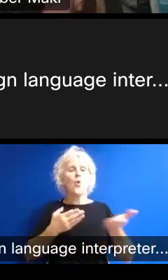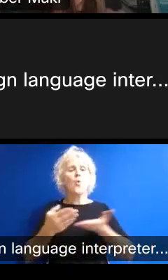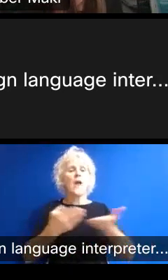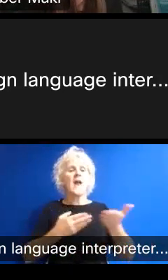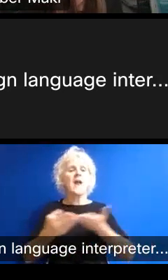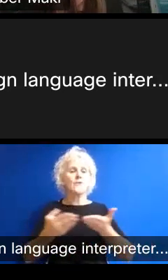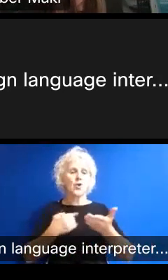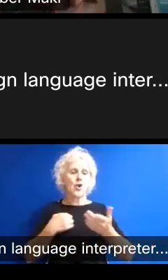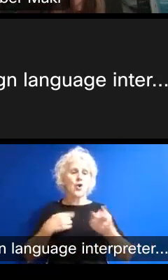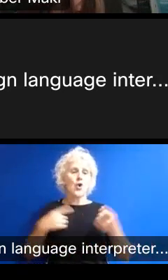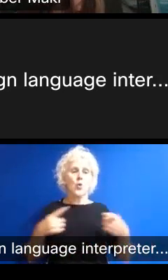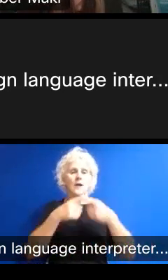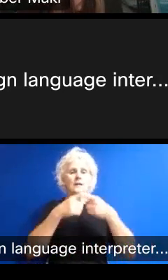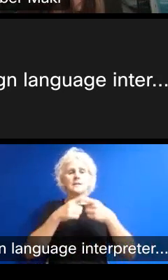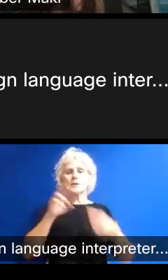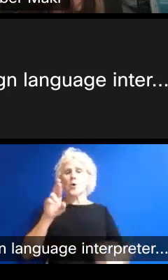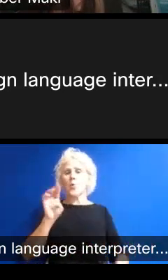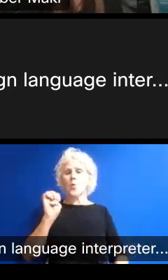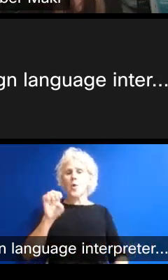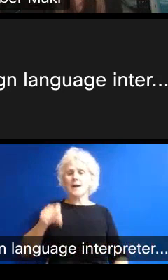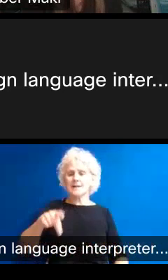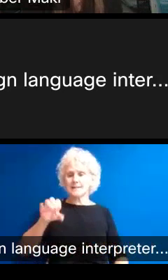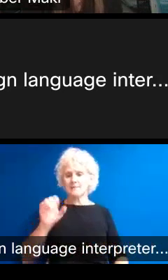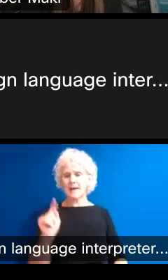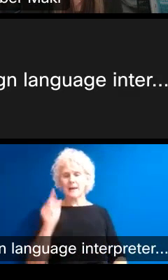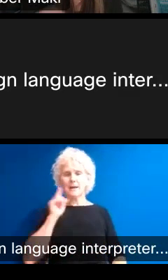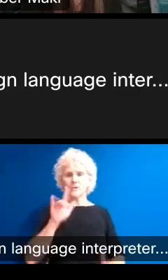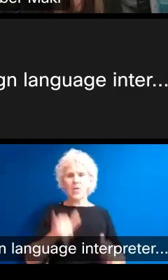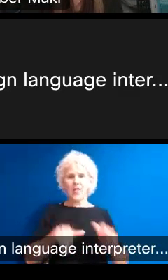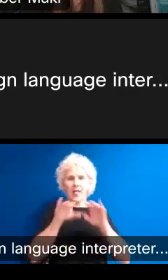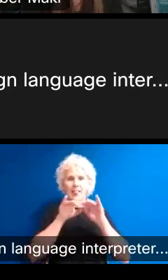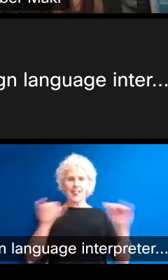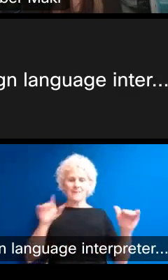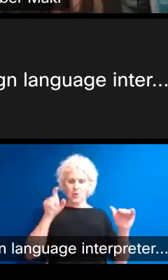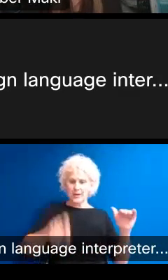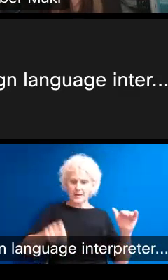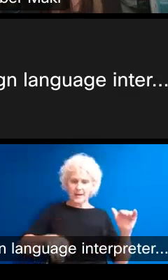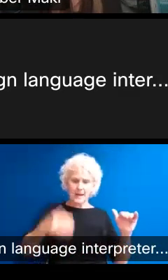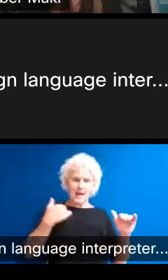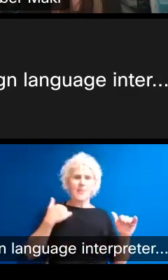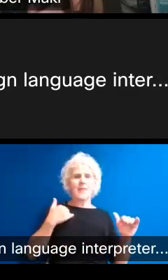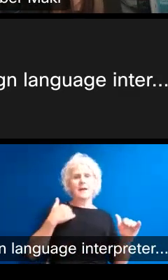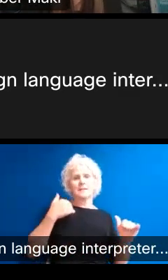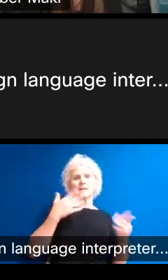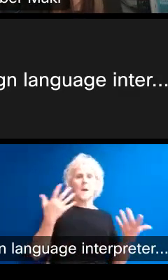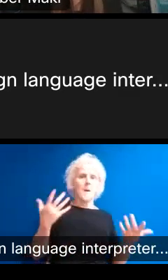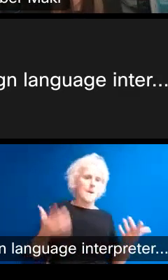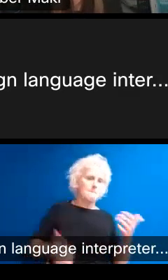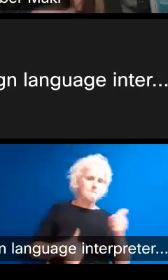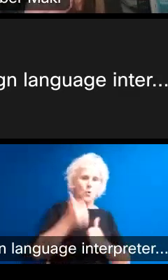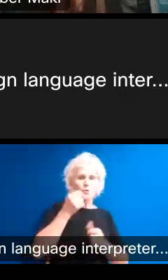So, with the level of need spectrum here, waiver crisis respite is most appropriate for someone